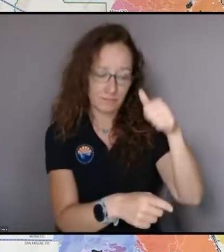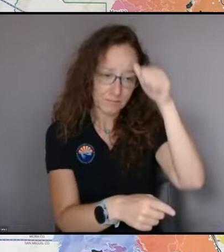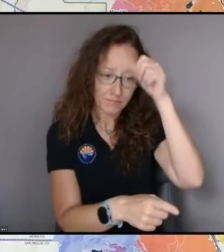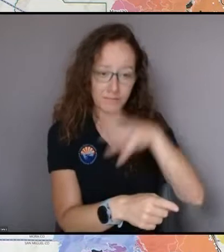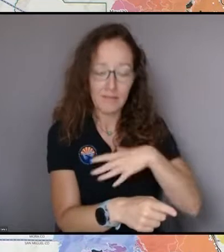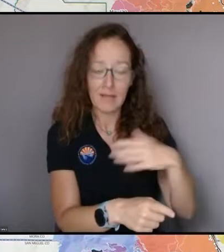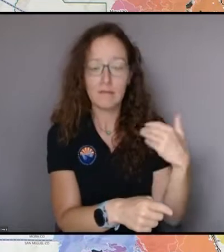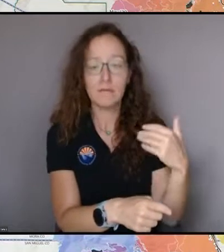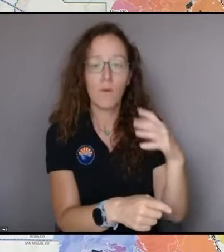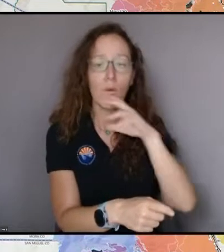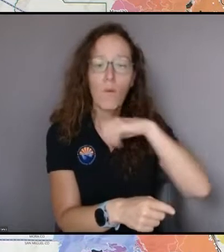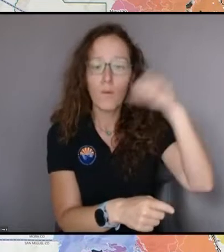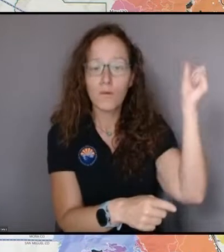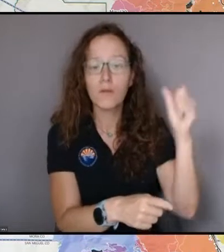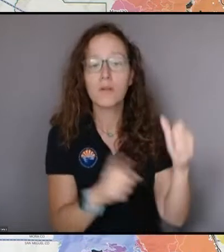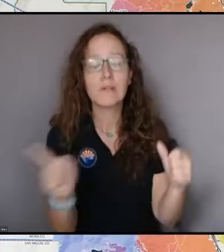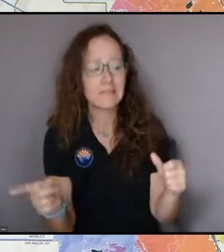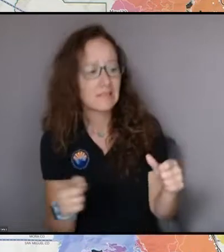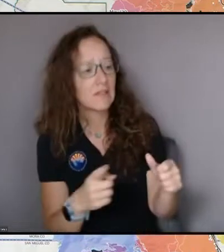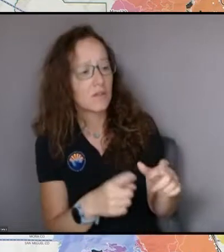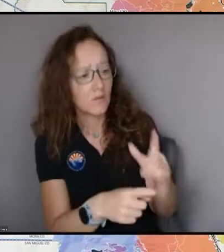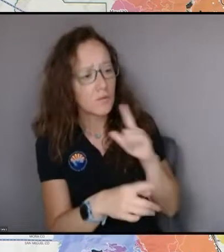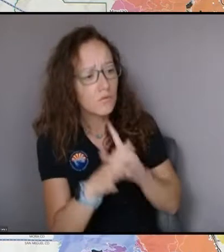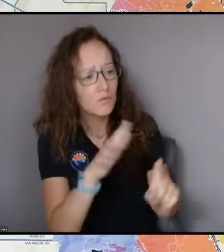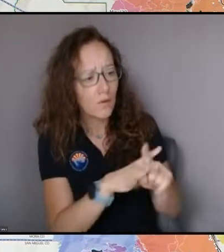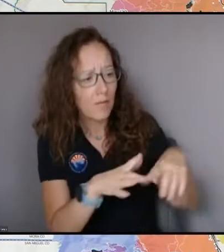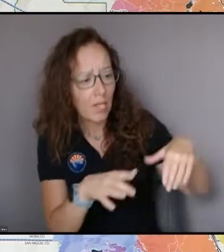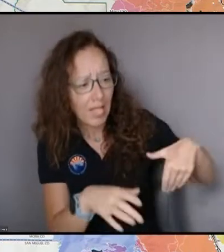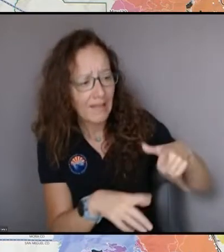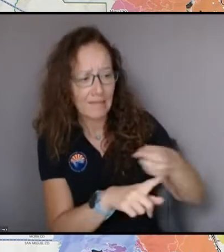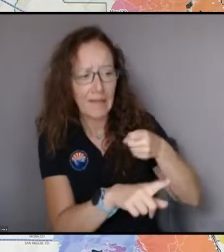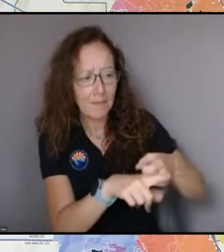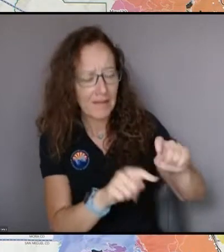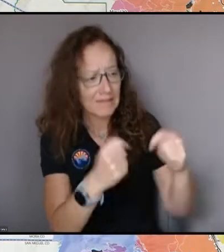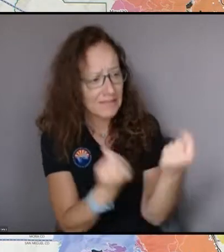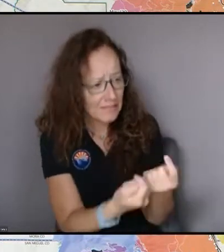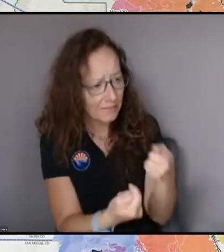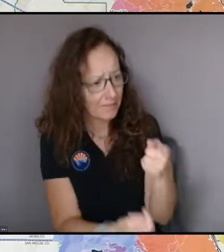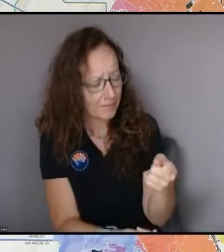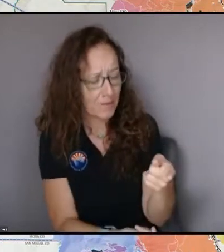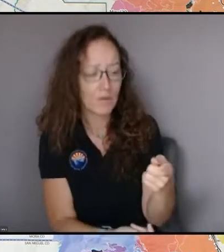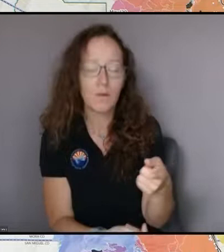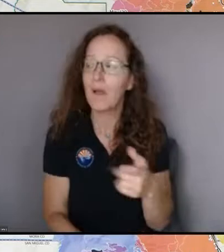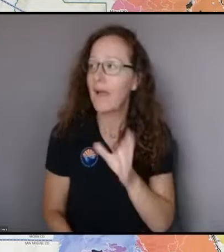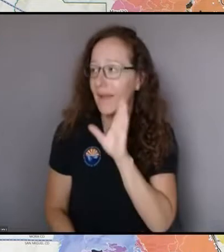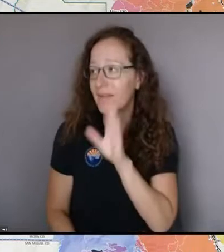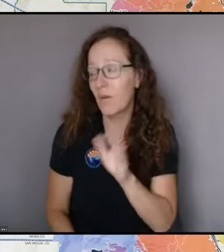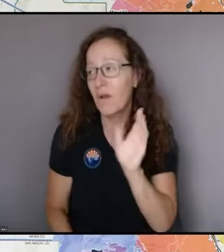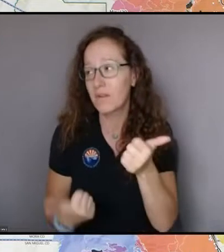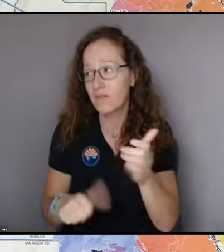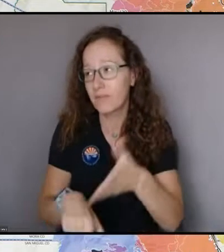I'm going to try to do better.' And the boss not quite satisfied with his answer was like, 'Well, you know, you used